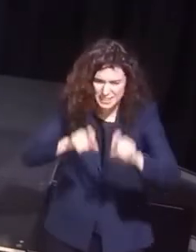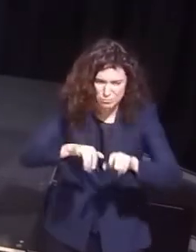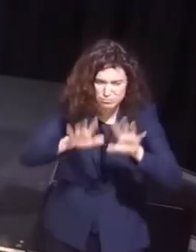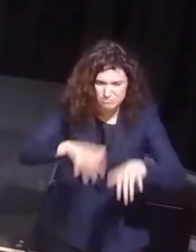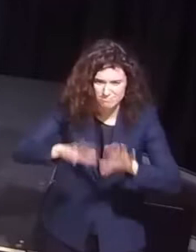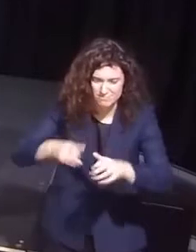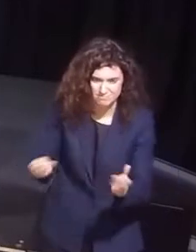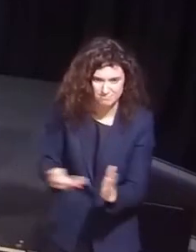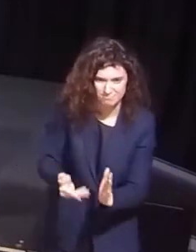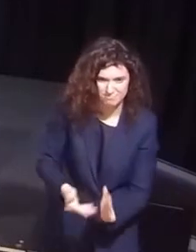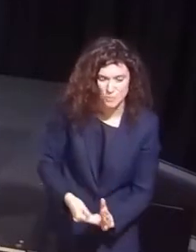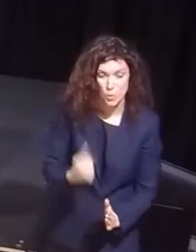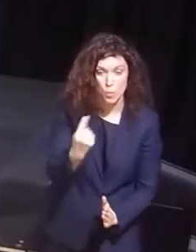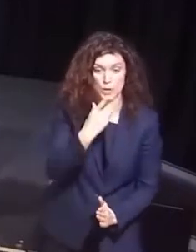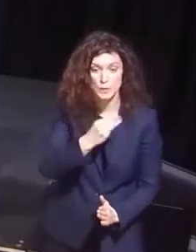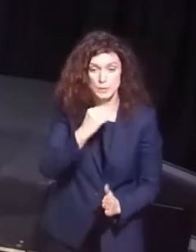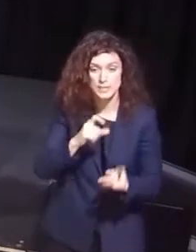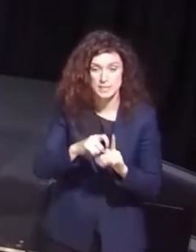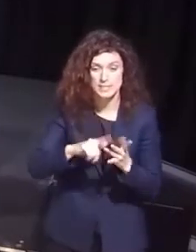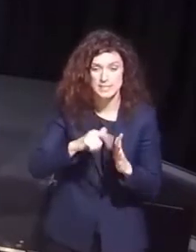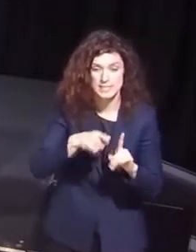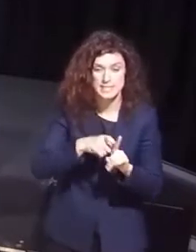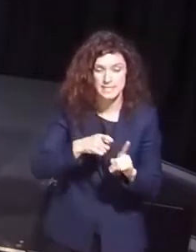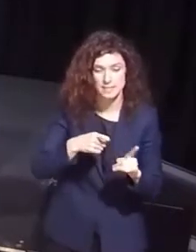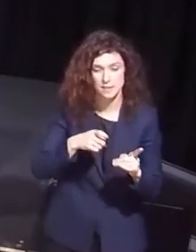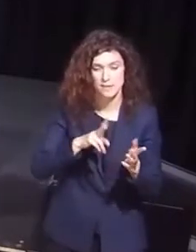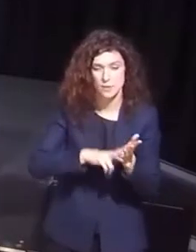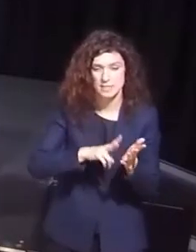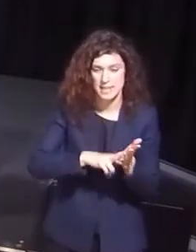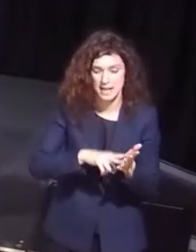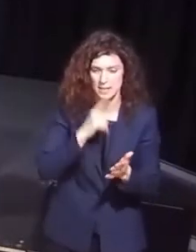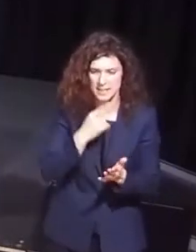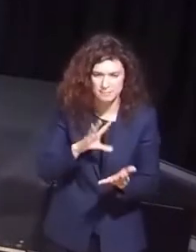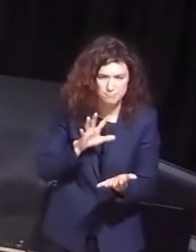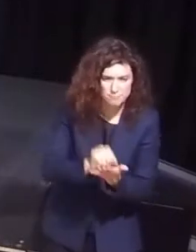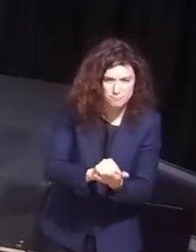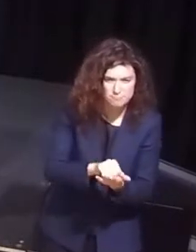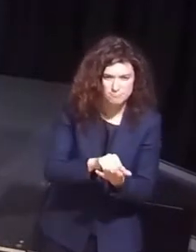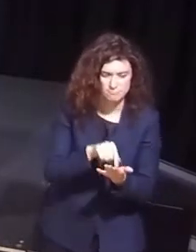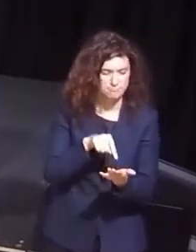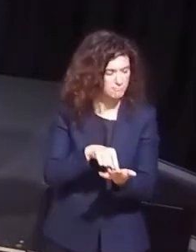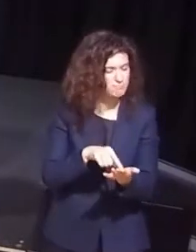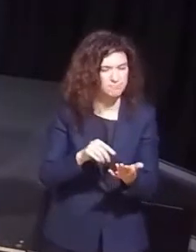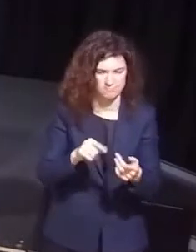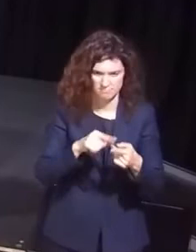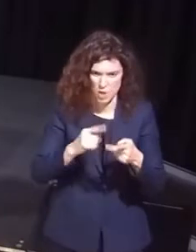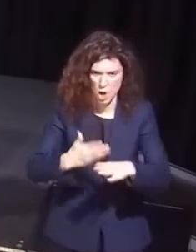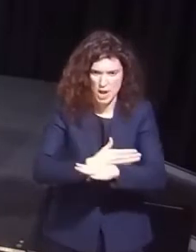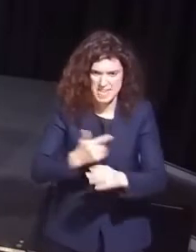One user, Dick Boydell, programmed computers at Ford in the early 70s. Hilary Pole, described in newspapers